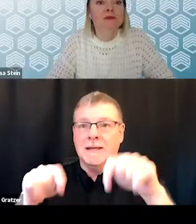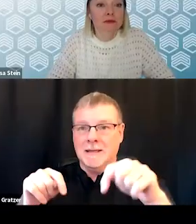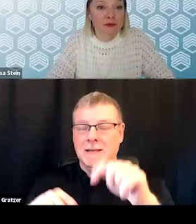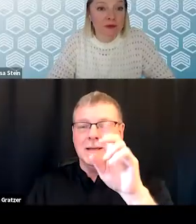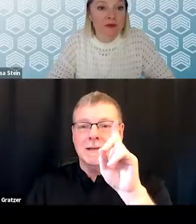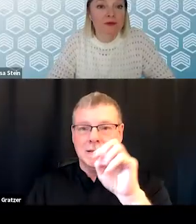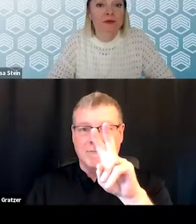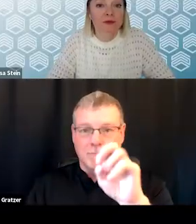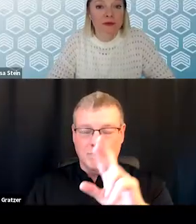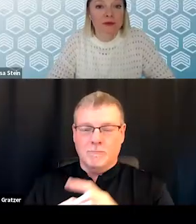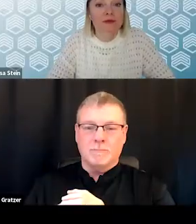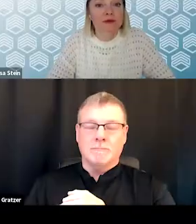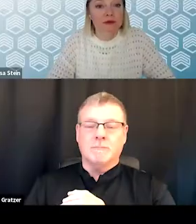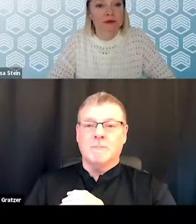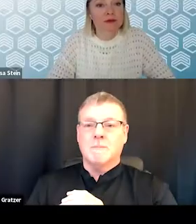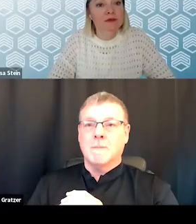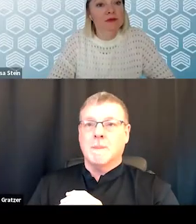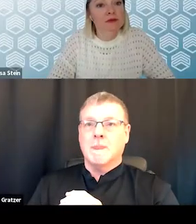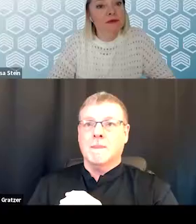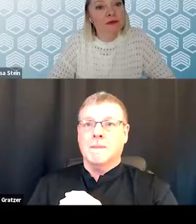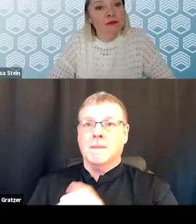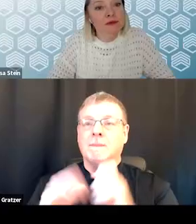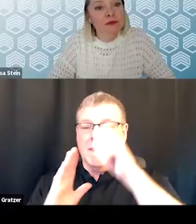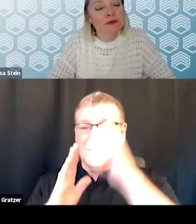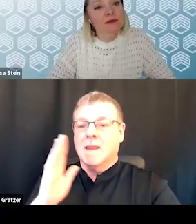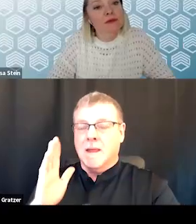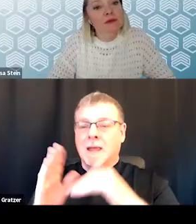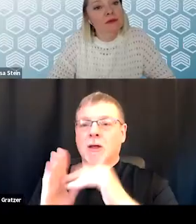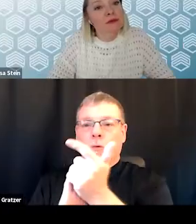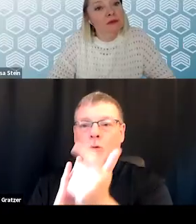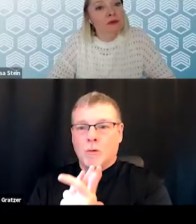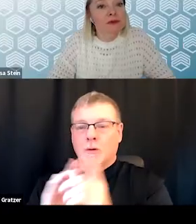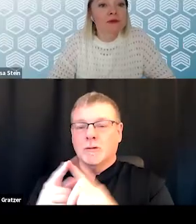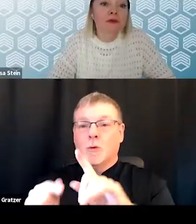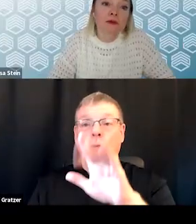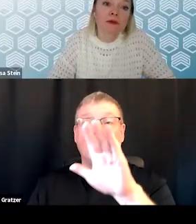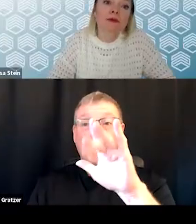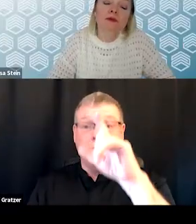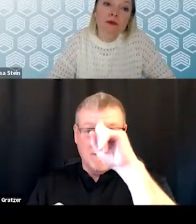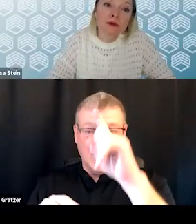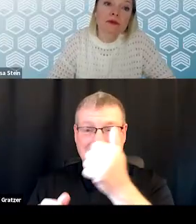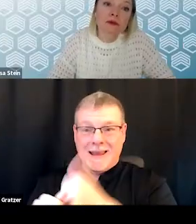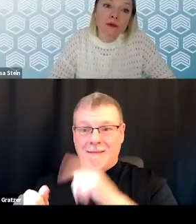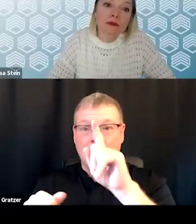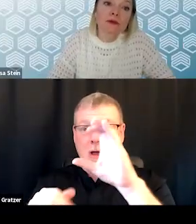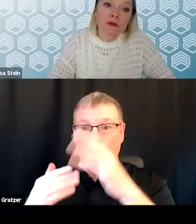It's written into city ordinance, so 25 cents of every $100 in taxes goes